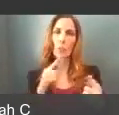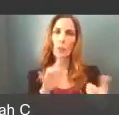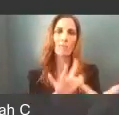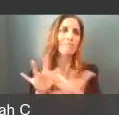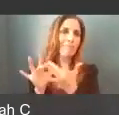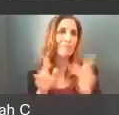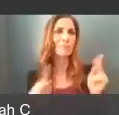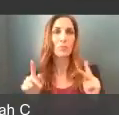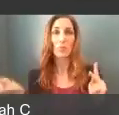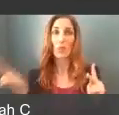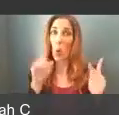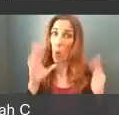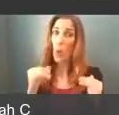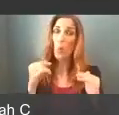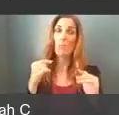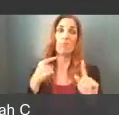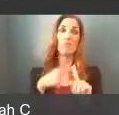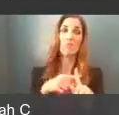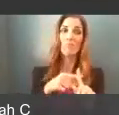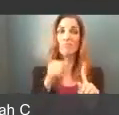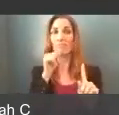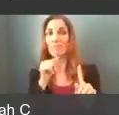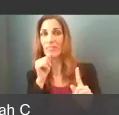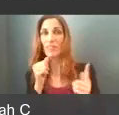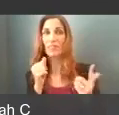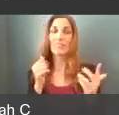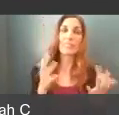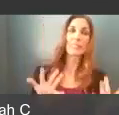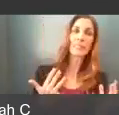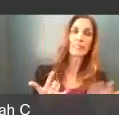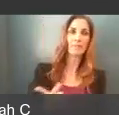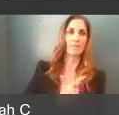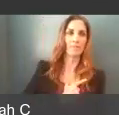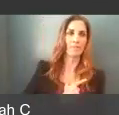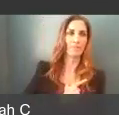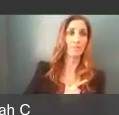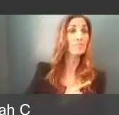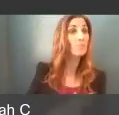patiently waiting for your turn to come. And with that, I'll turn over to Commissioner Lawrence.